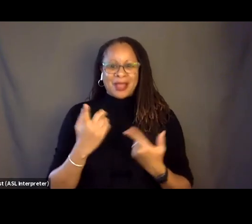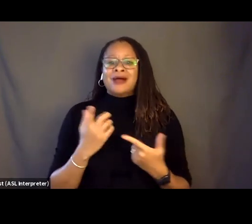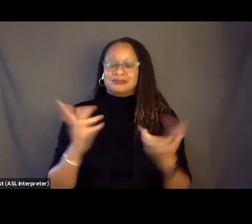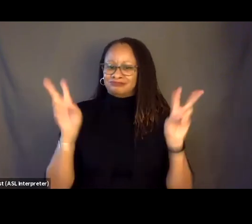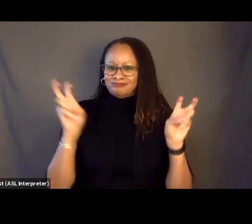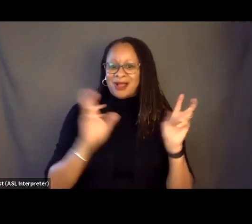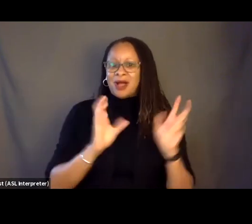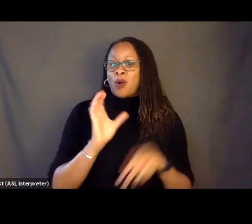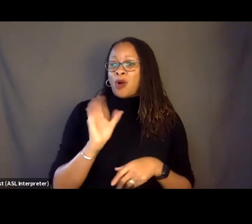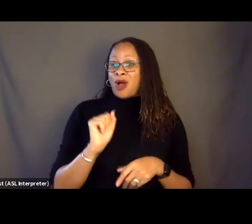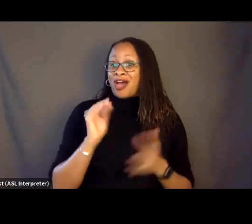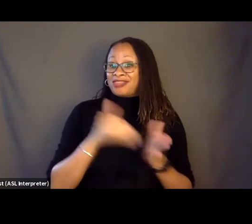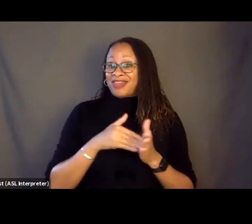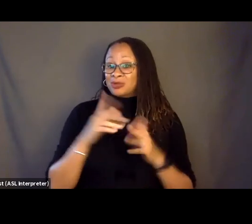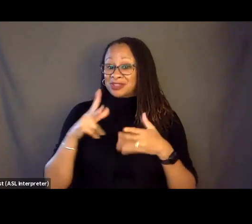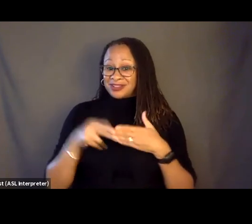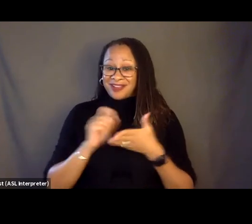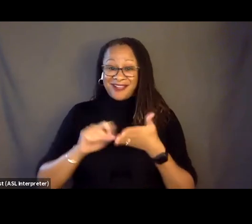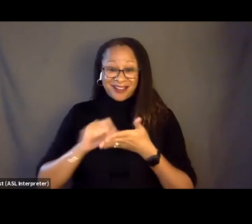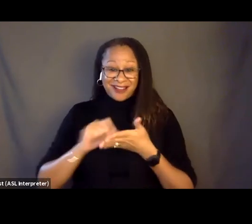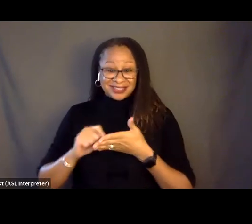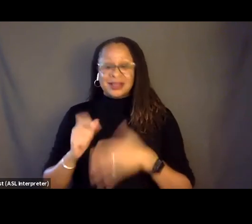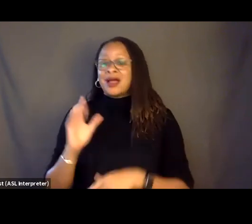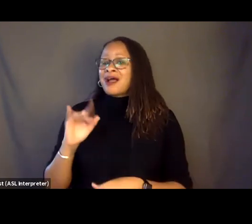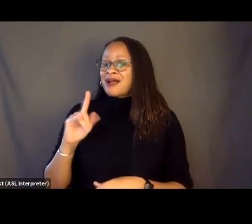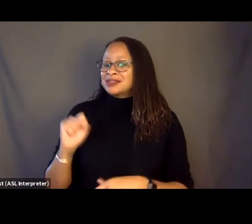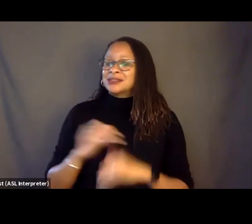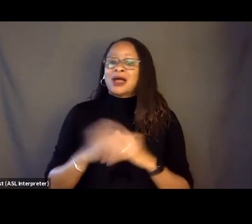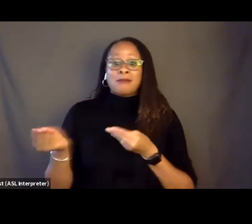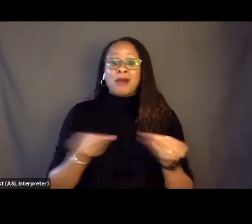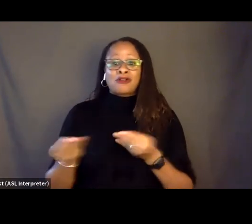moderated by IndieWire's Anne Thompson. Before we get started,